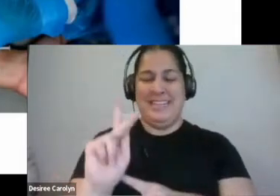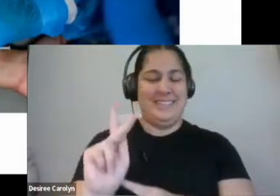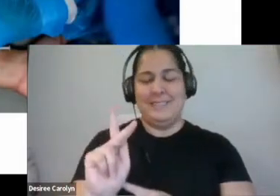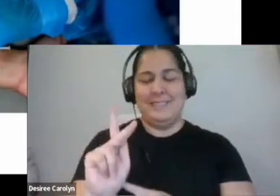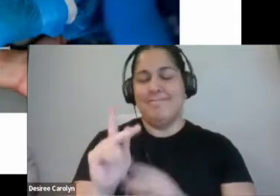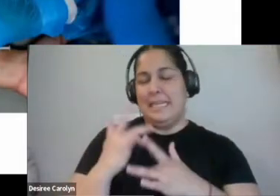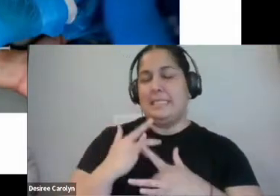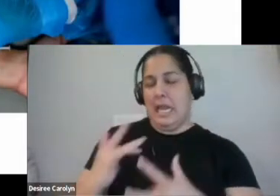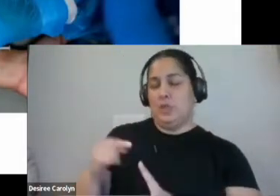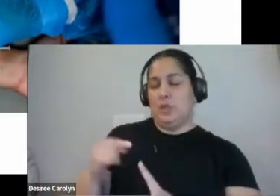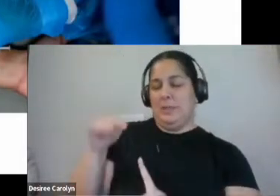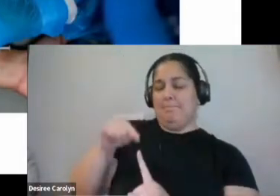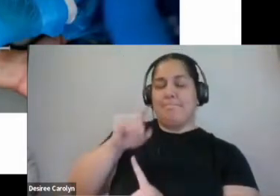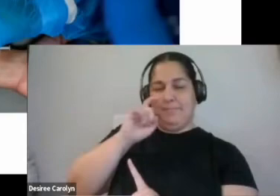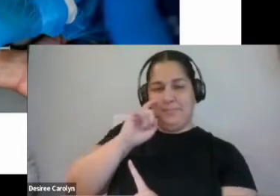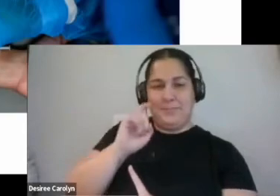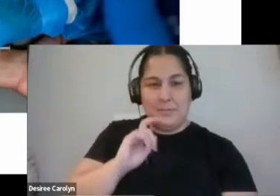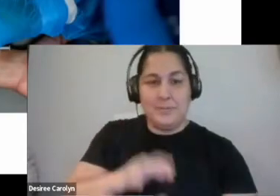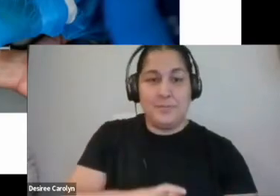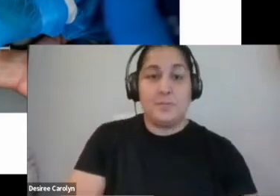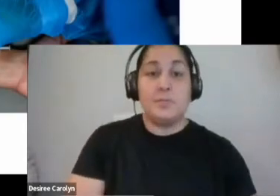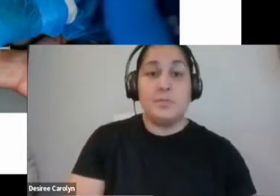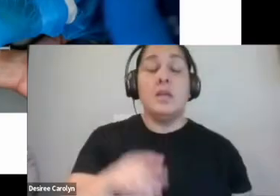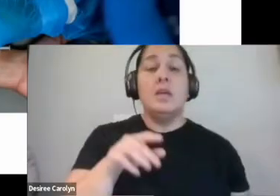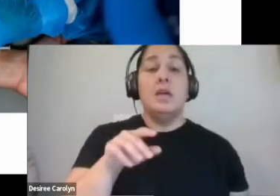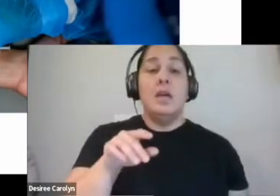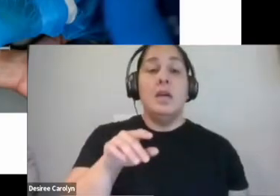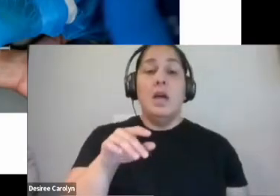Until recently we thought that asymptomatic monkeypox did not happen -